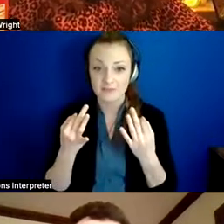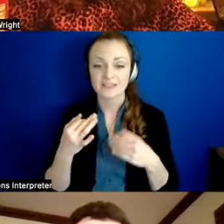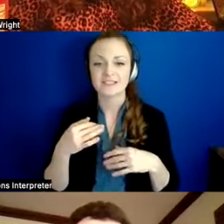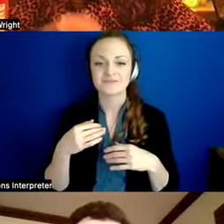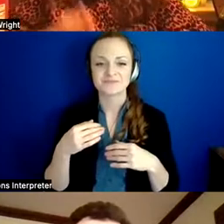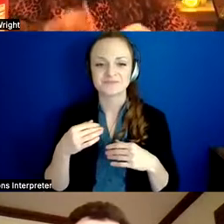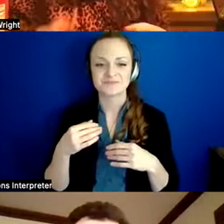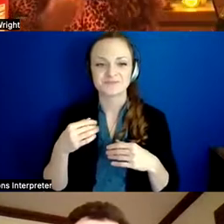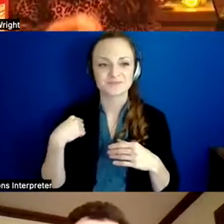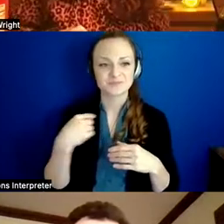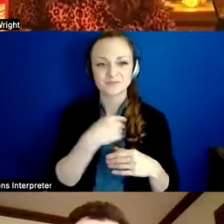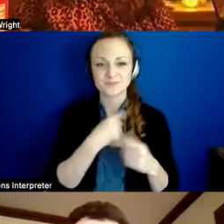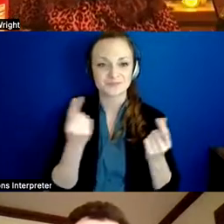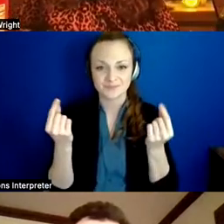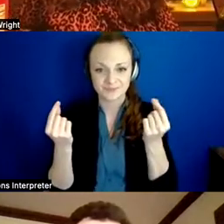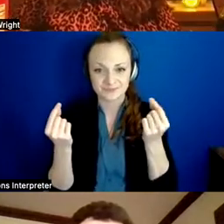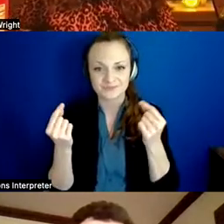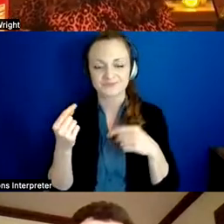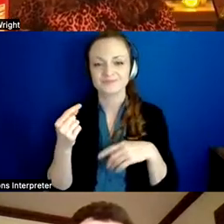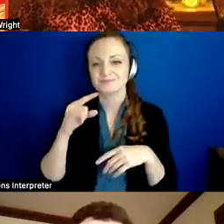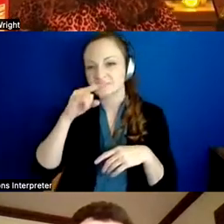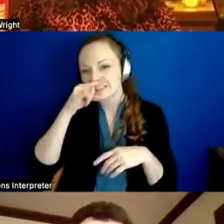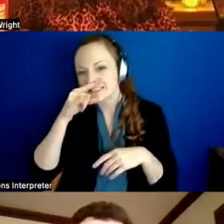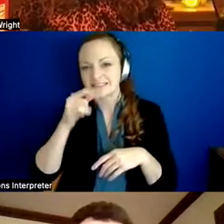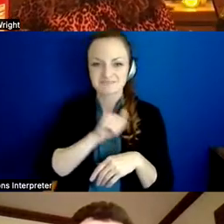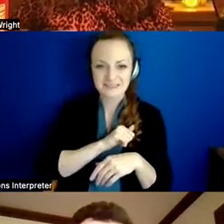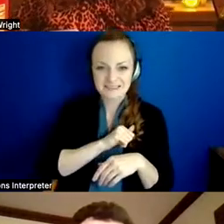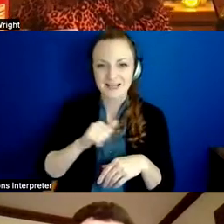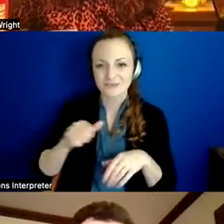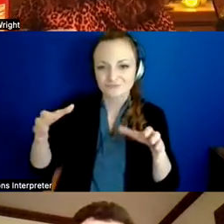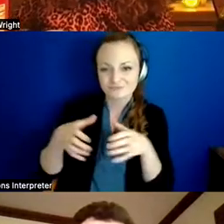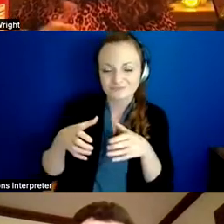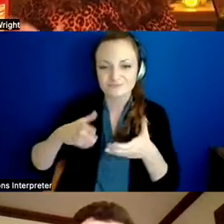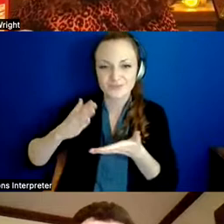and I chop up all the apples by hand. 19:36:23 Other jews are like you're crazy